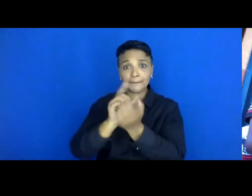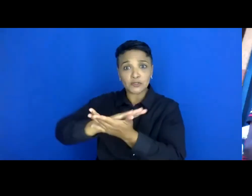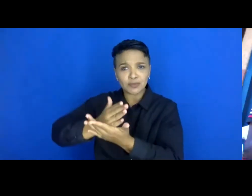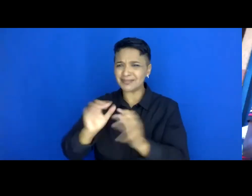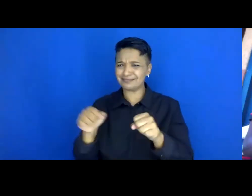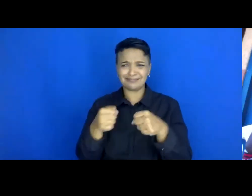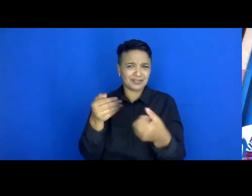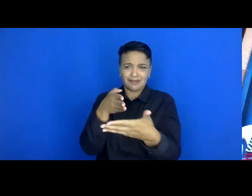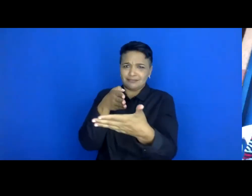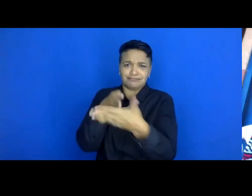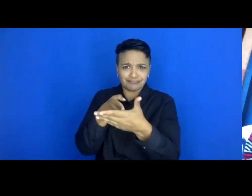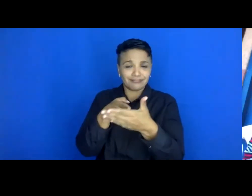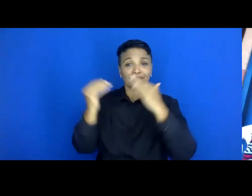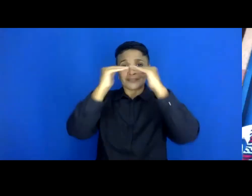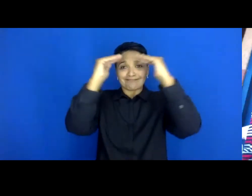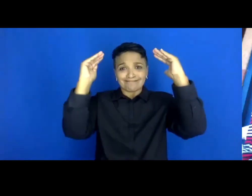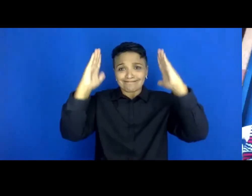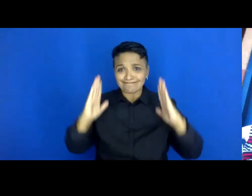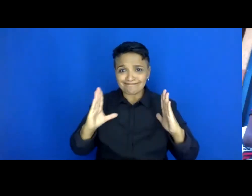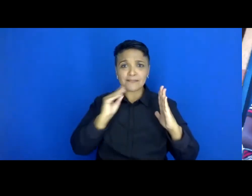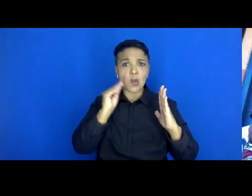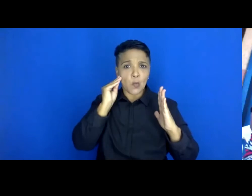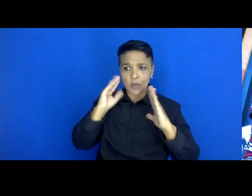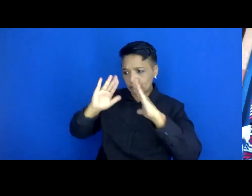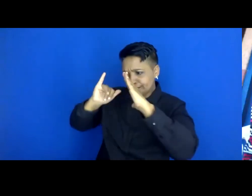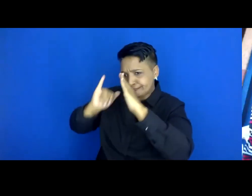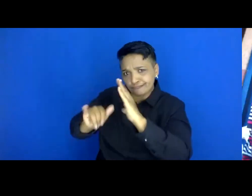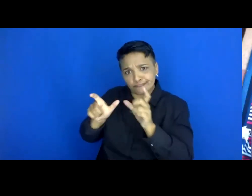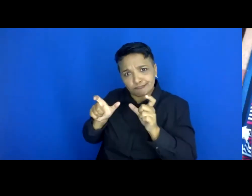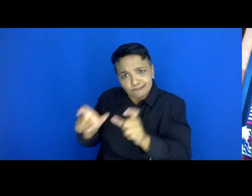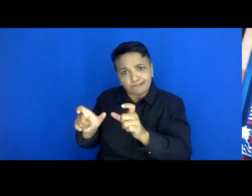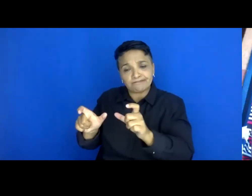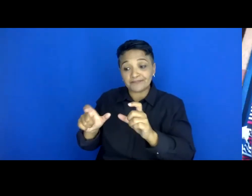the tactile sign language interpreters were few and family members do not know the language